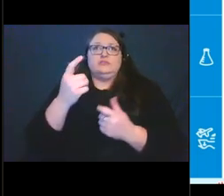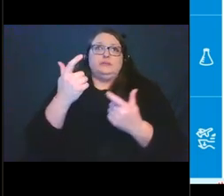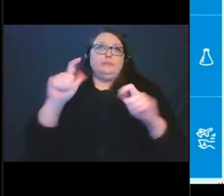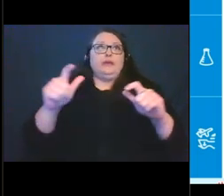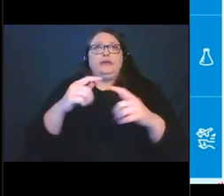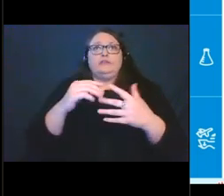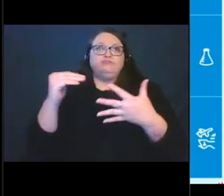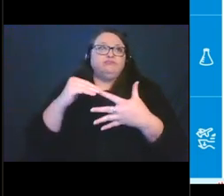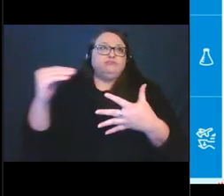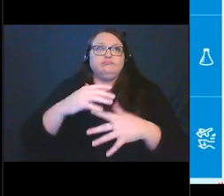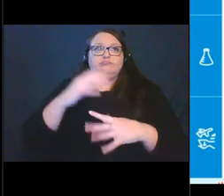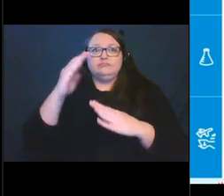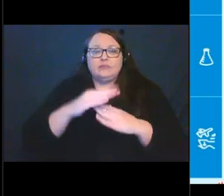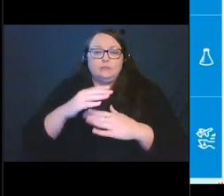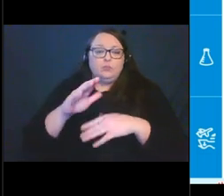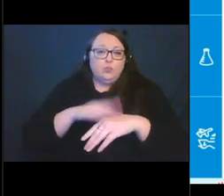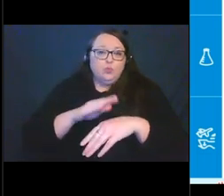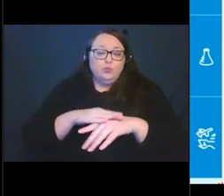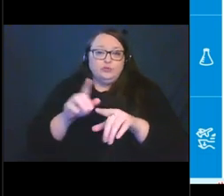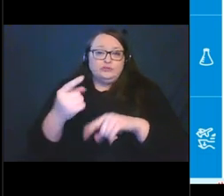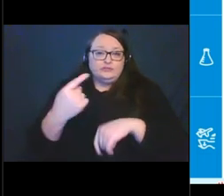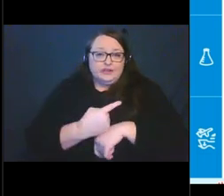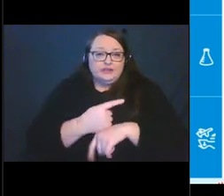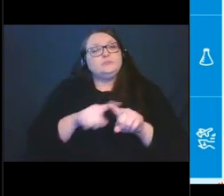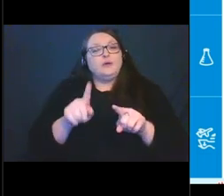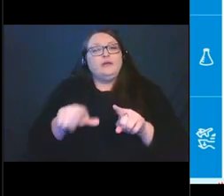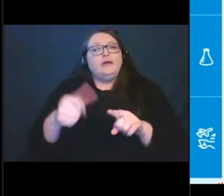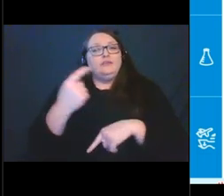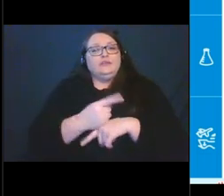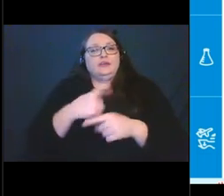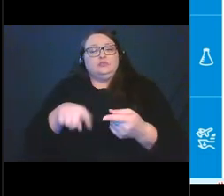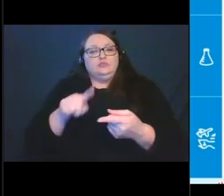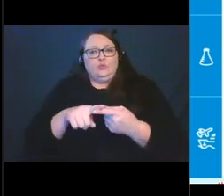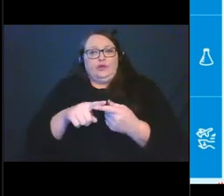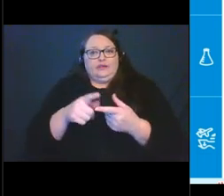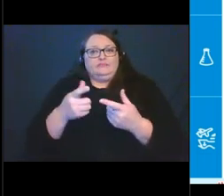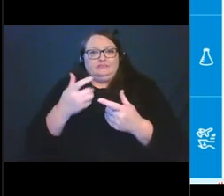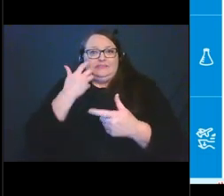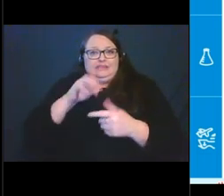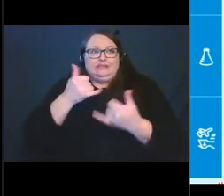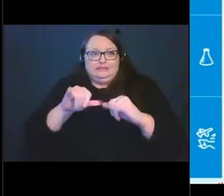heat related impacts are happening. Is it perfect? No, But this independent dataset